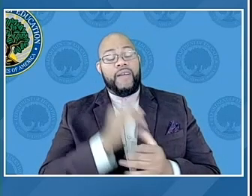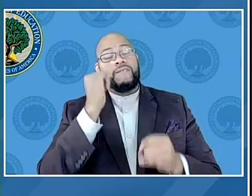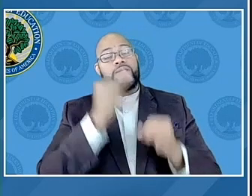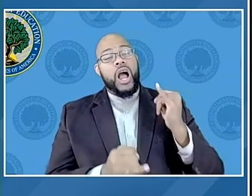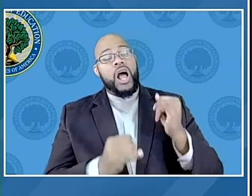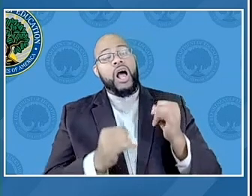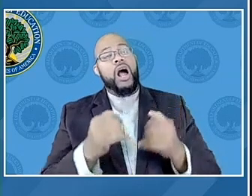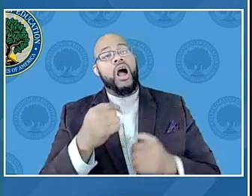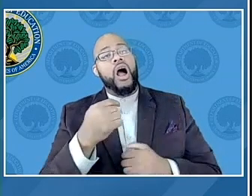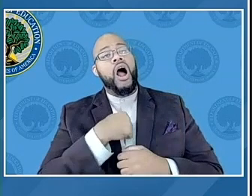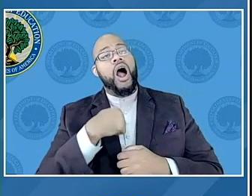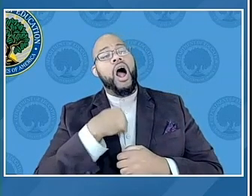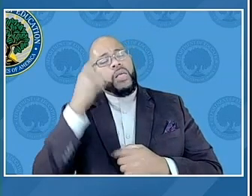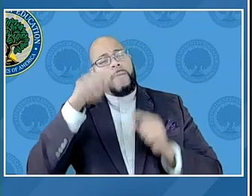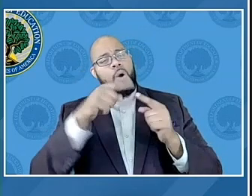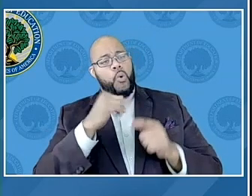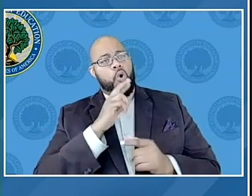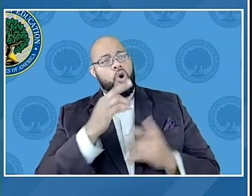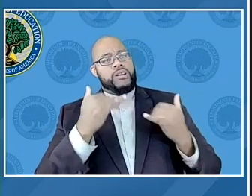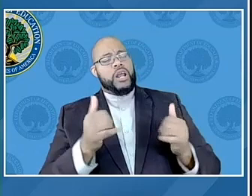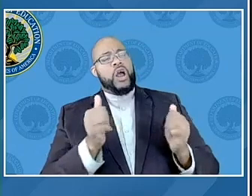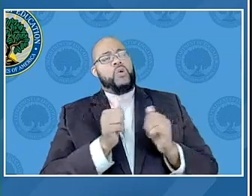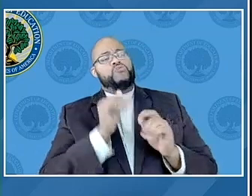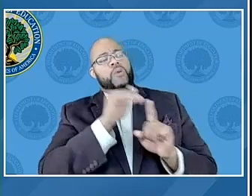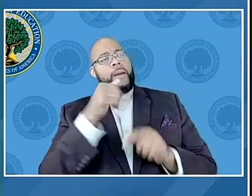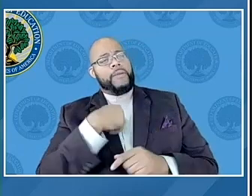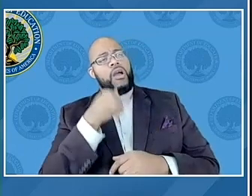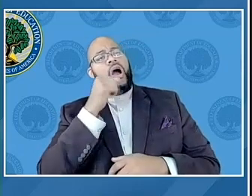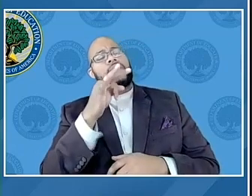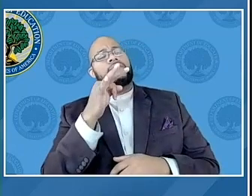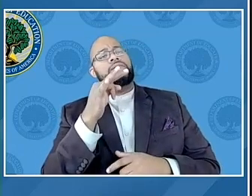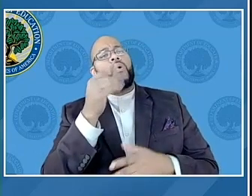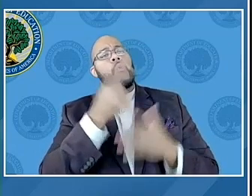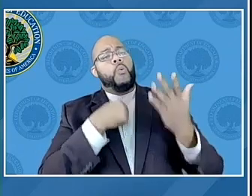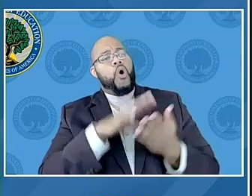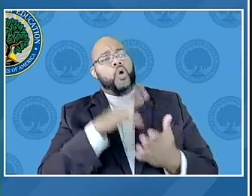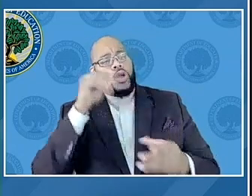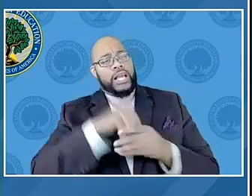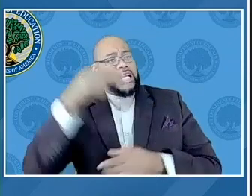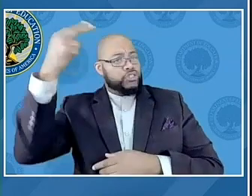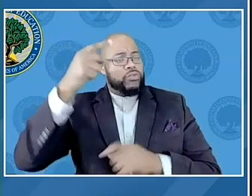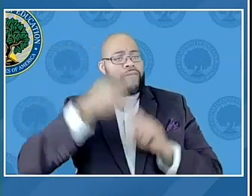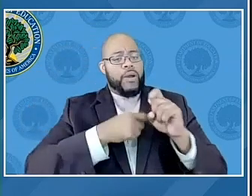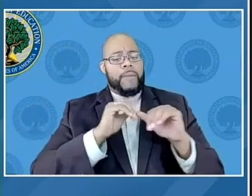about where we are right now, it reminds me of, you know, what we've learned in history from how the Government responded